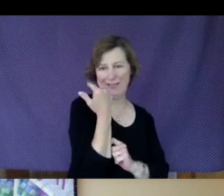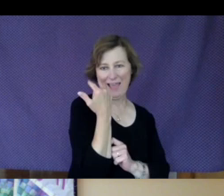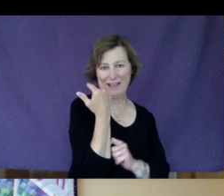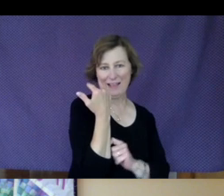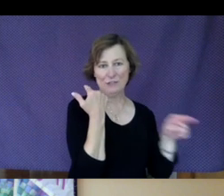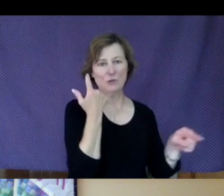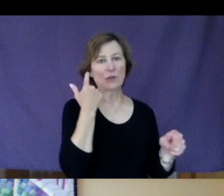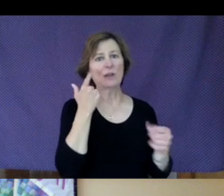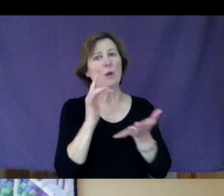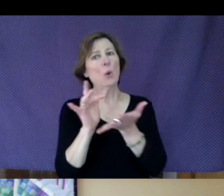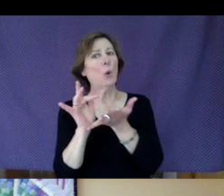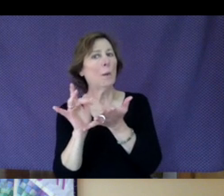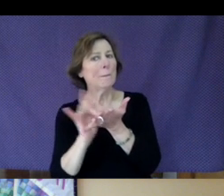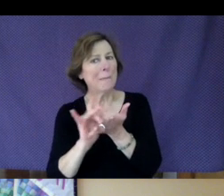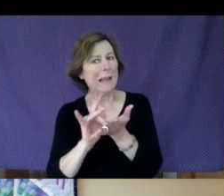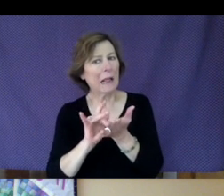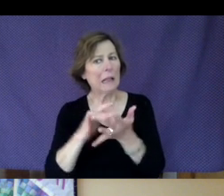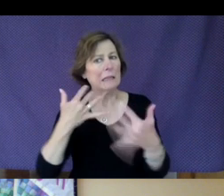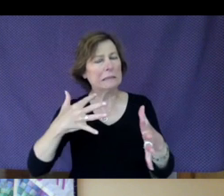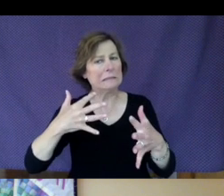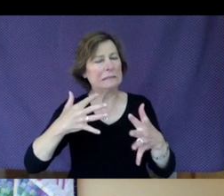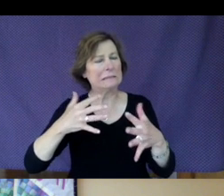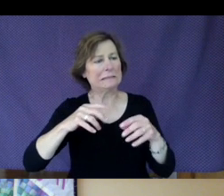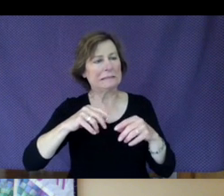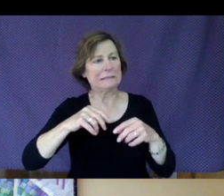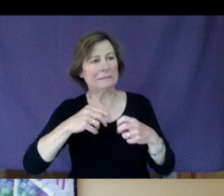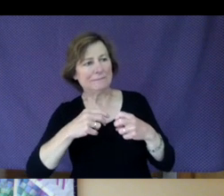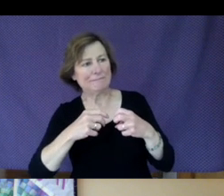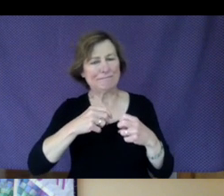Wasn't guaranteed and he will be my final grandchild